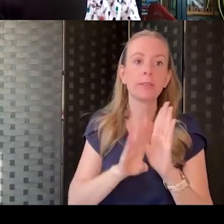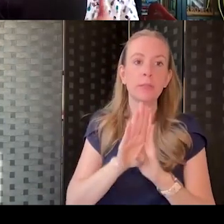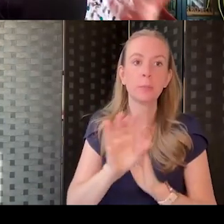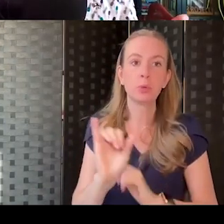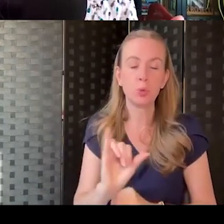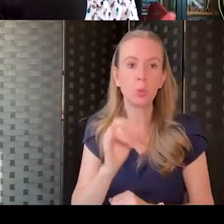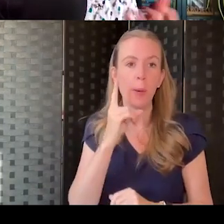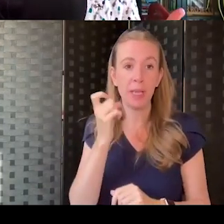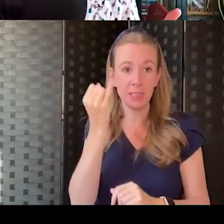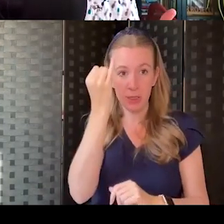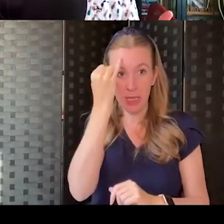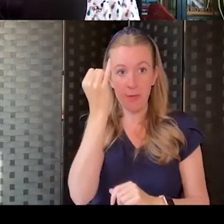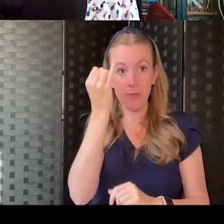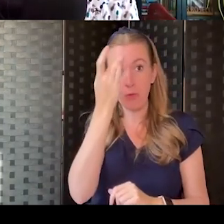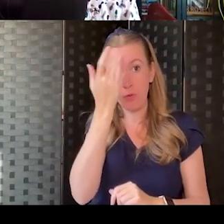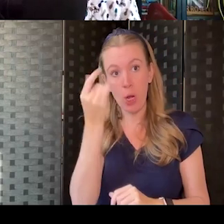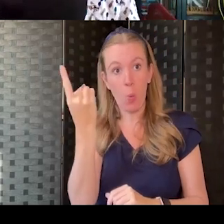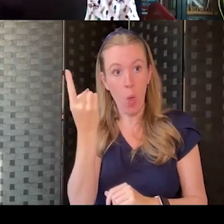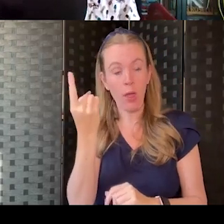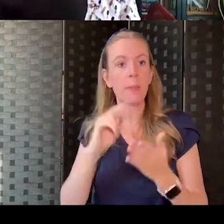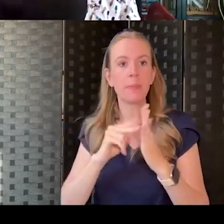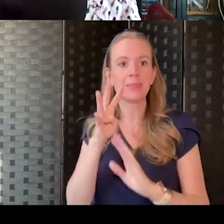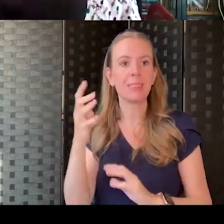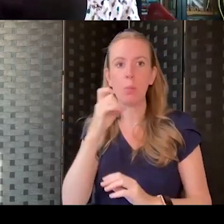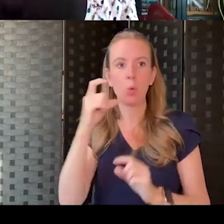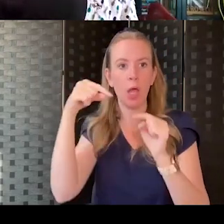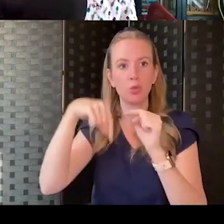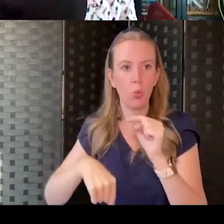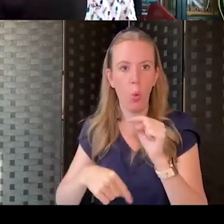because you can forget one of those, the table will not scroll. I also make a focused version